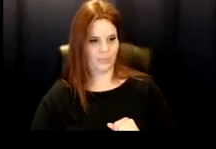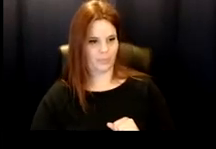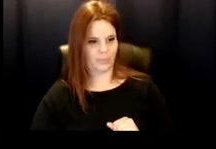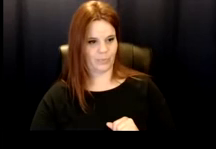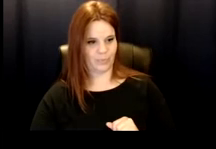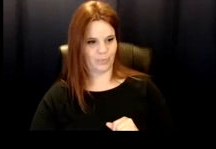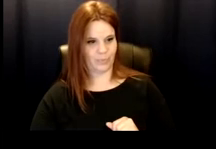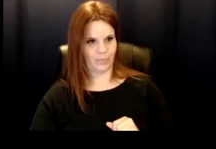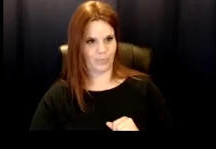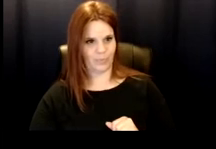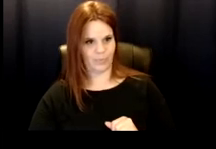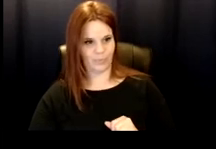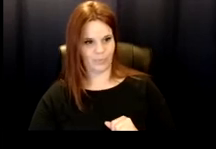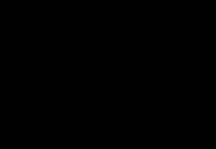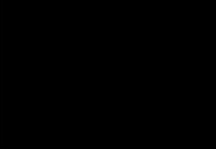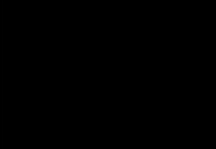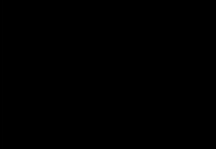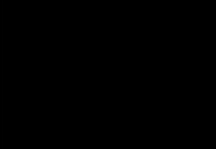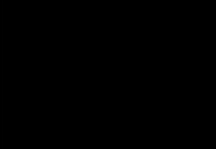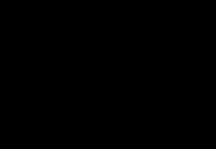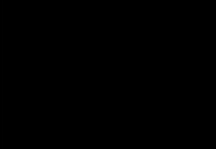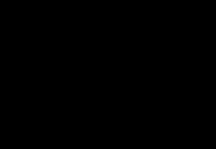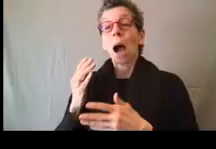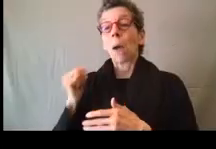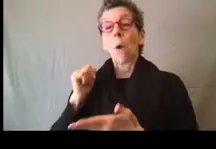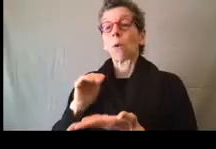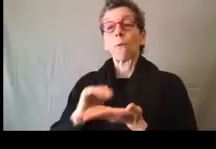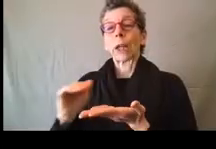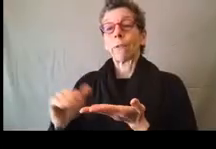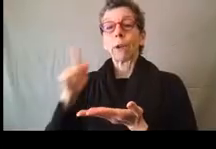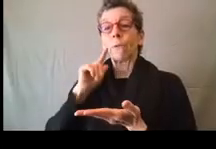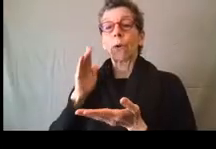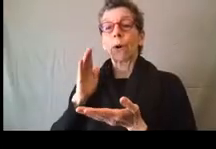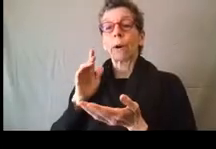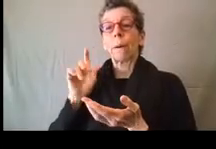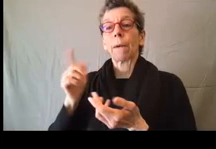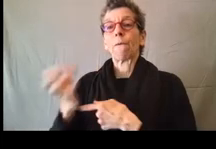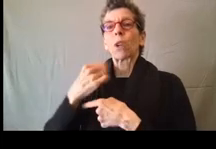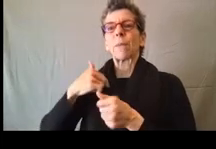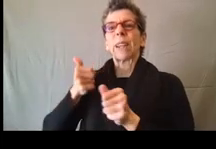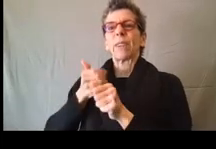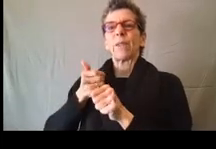for having me go after Phil Rumrill, it's a very difficult act to follow. I am Barry